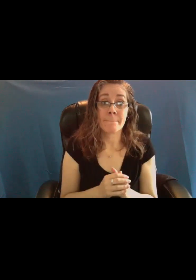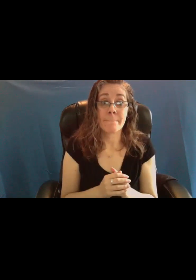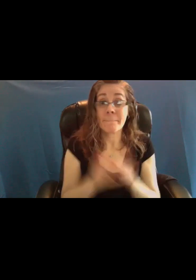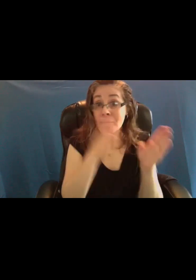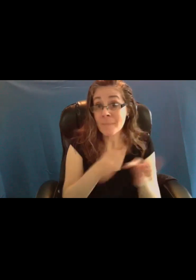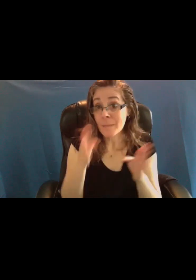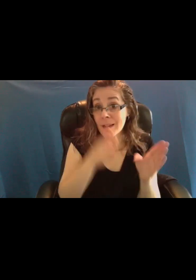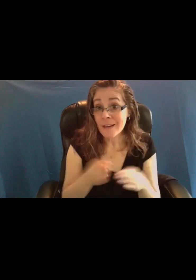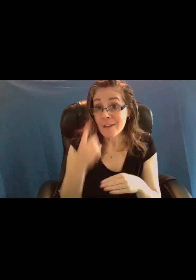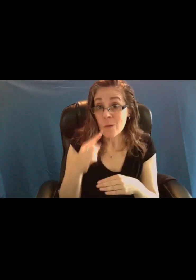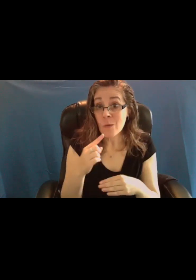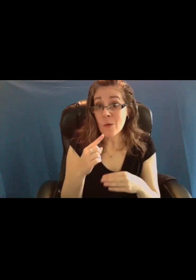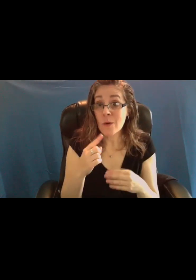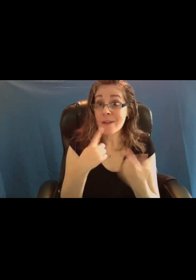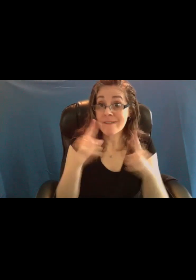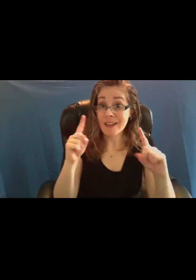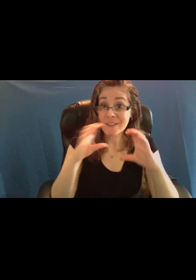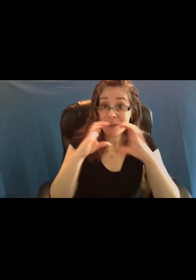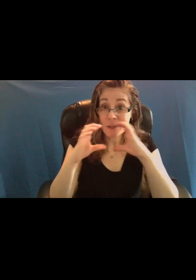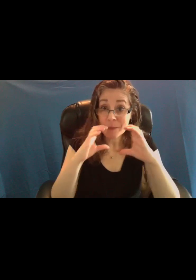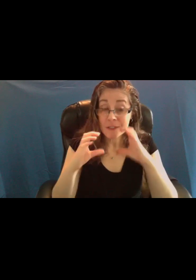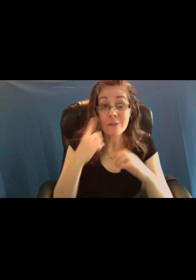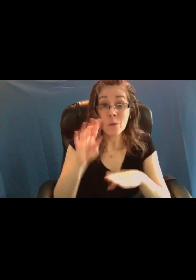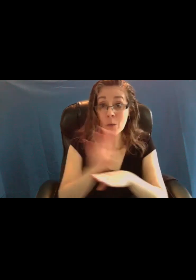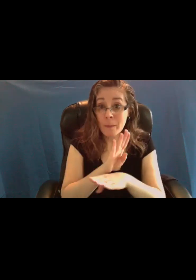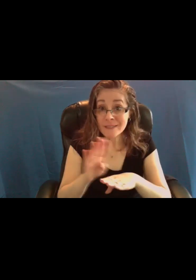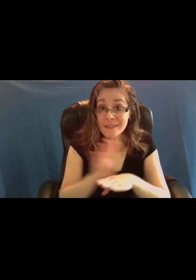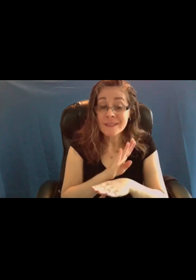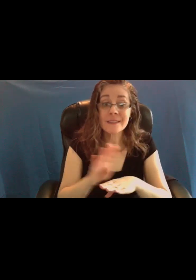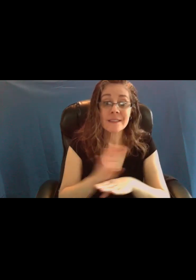communication for business interactions and transactions. It